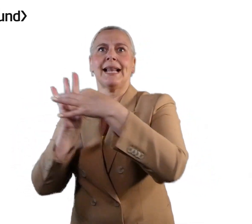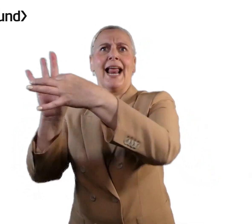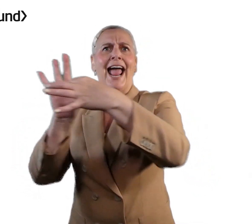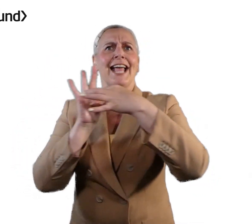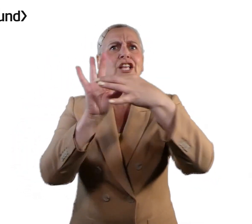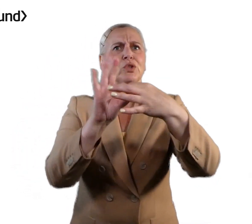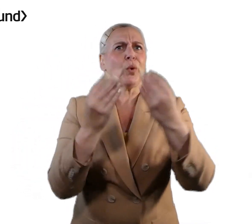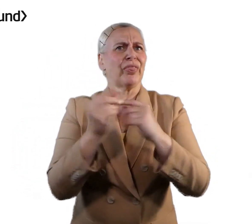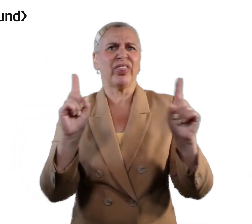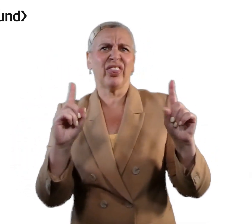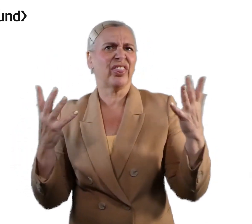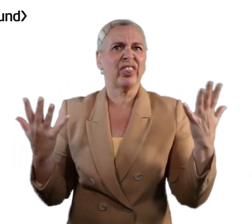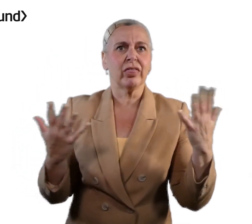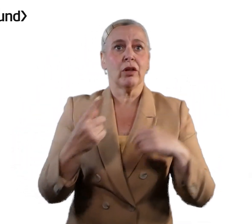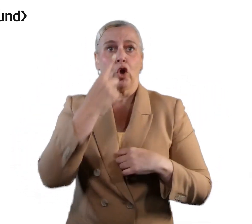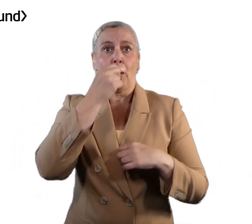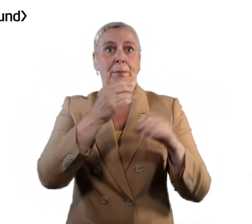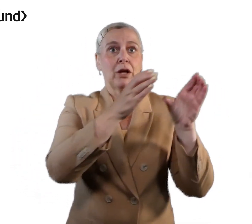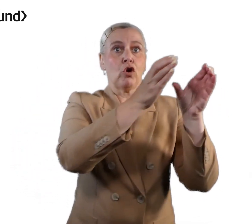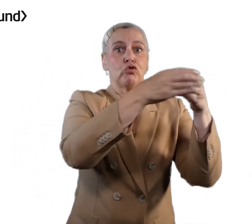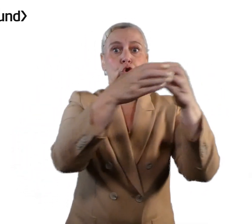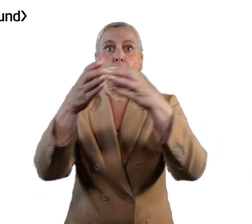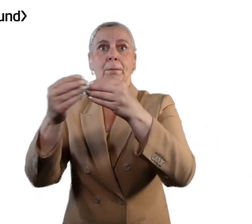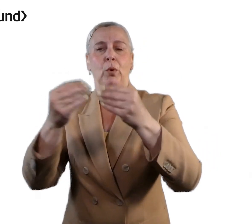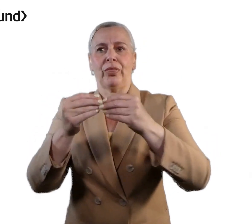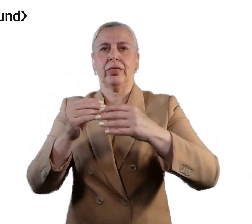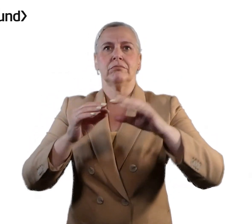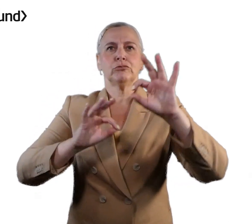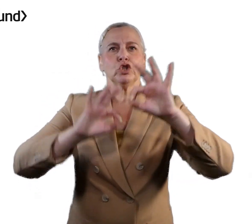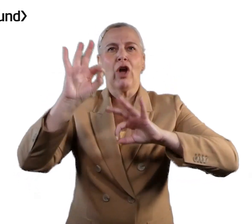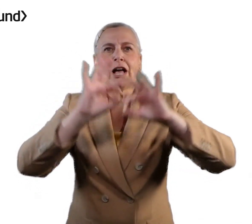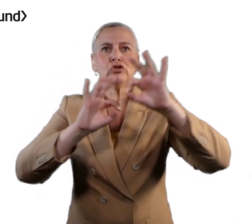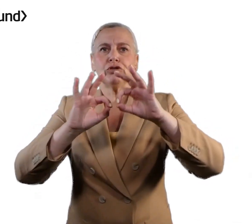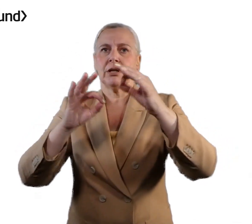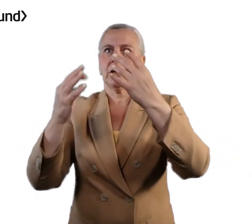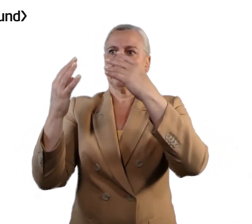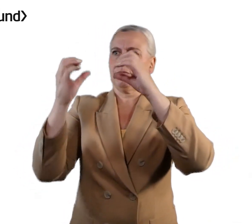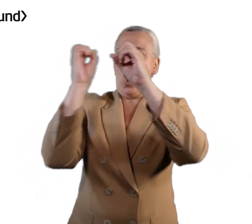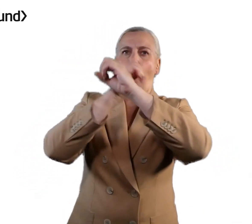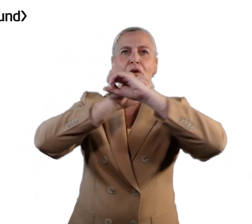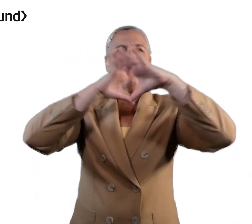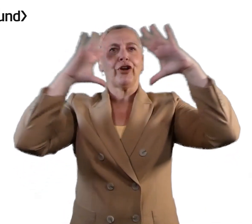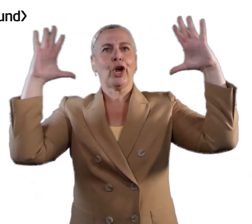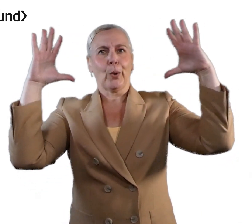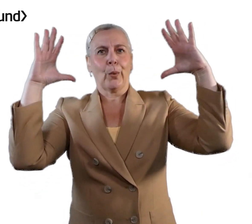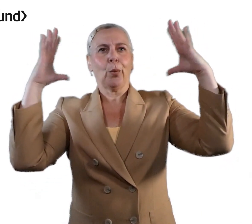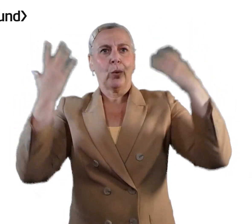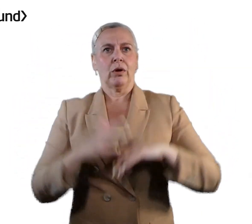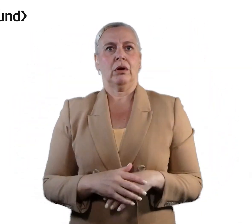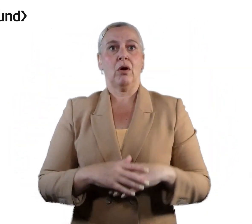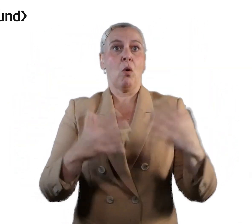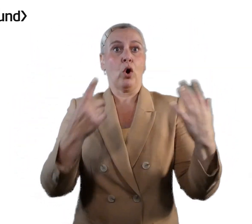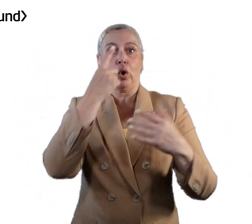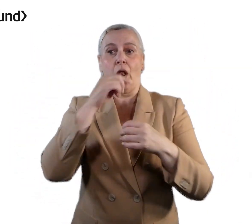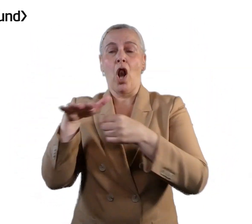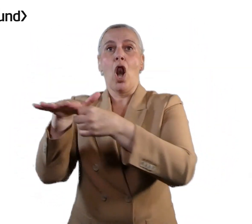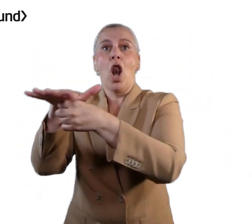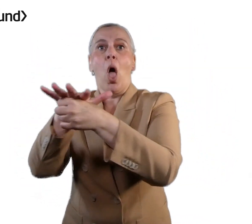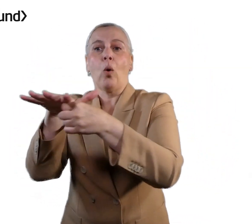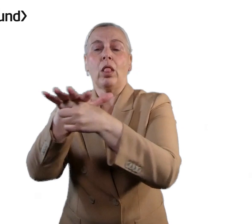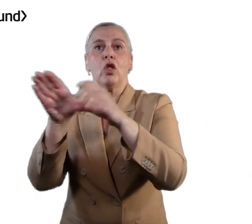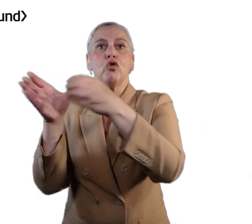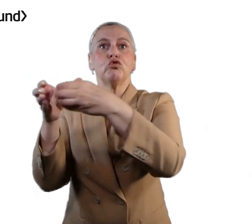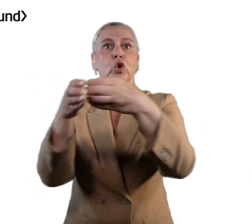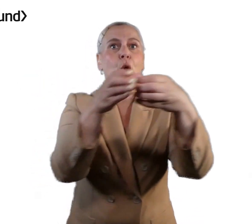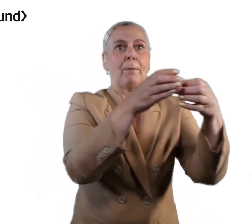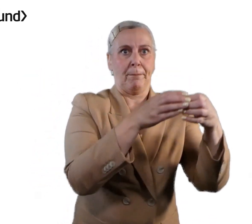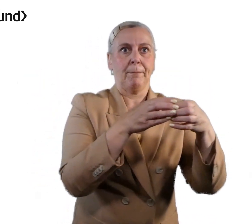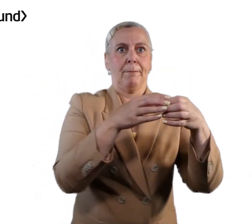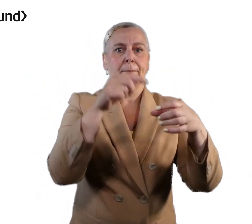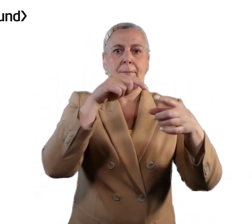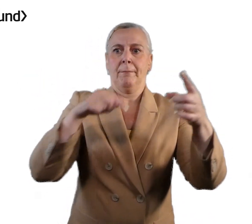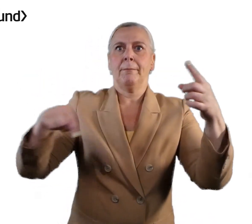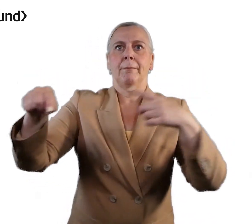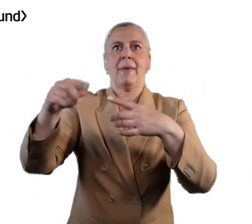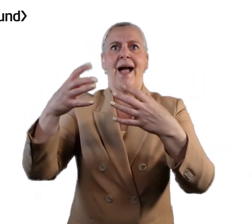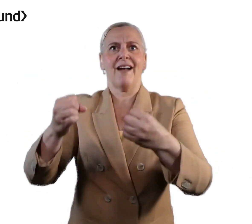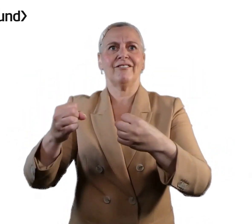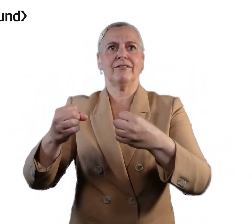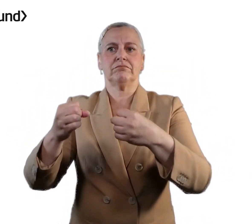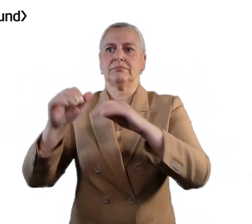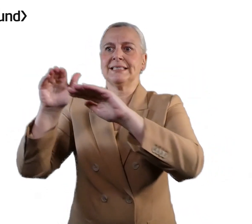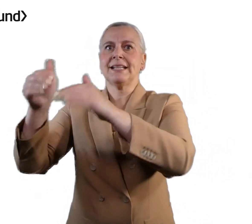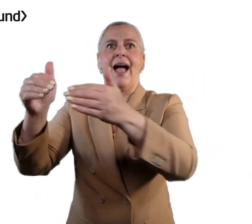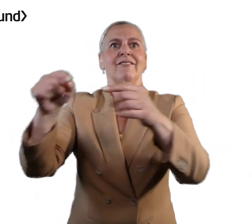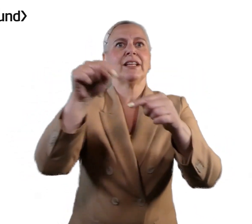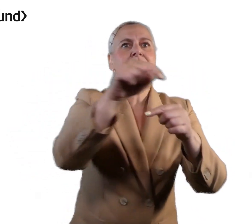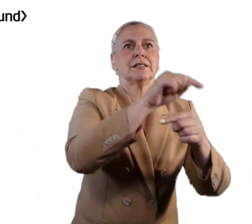from groups with a strategic overview to local groups based in a place or a service.